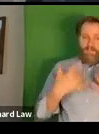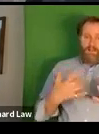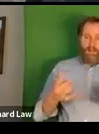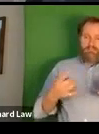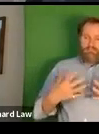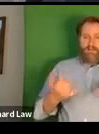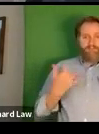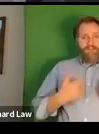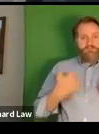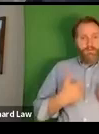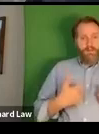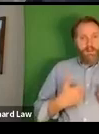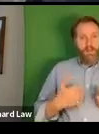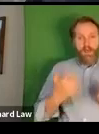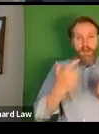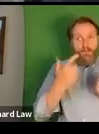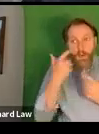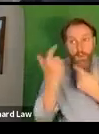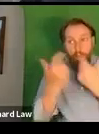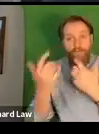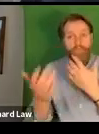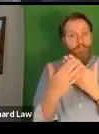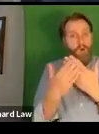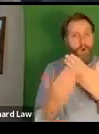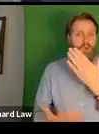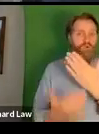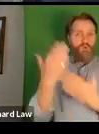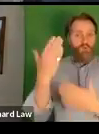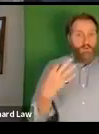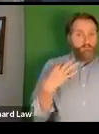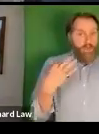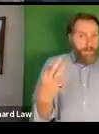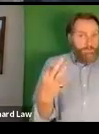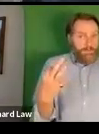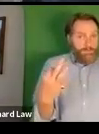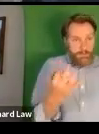come forward and to and help out as well but like you know the numbers in